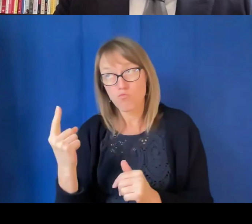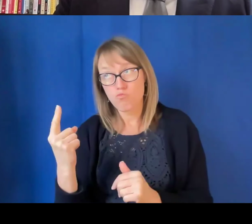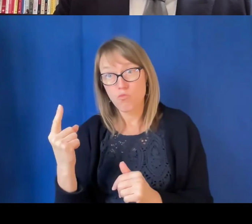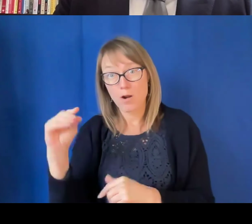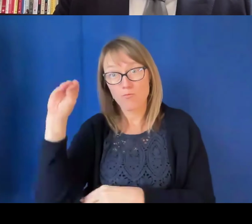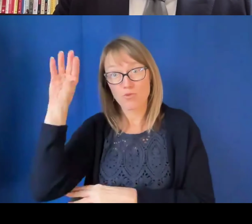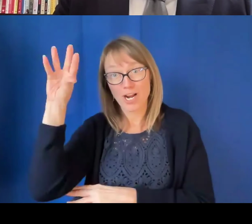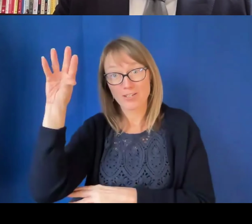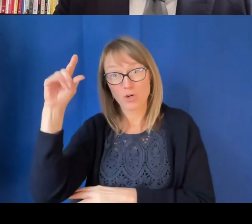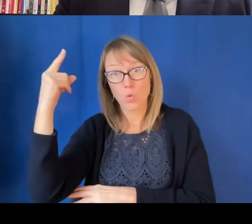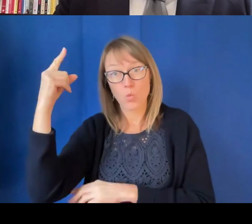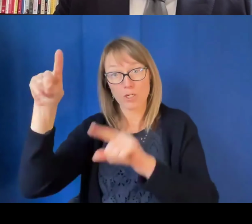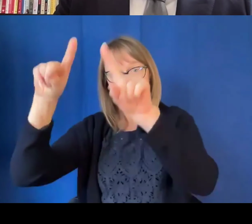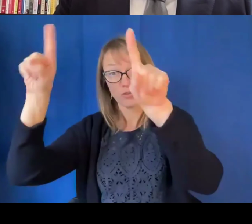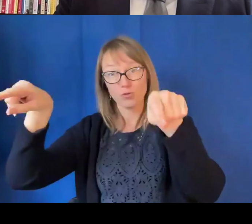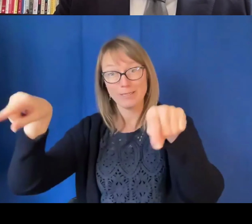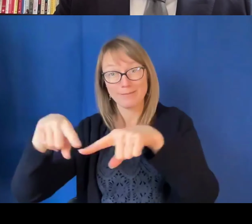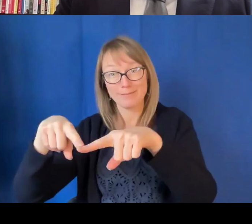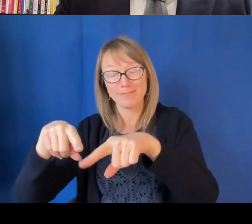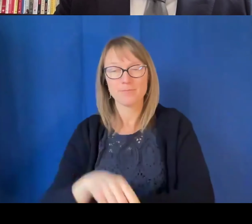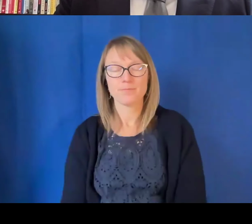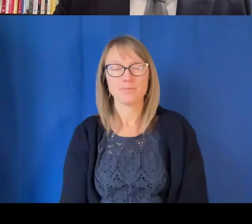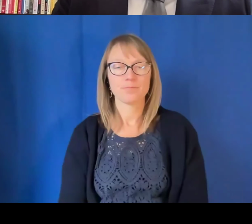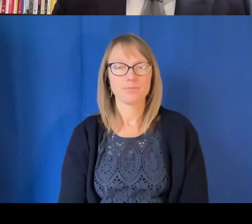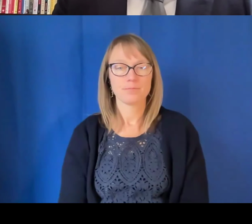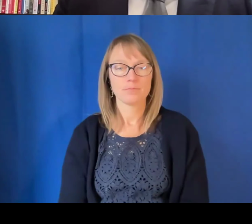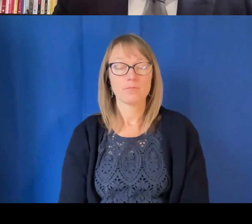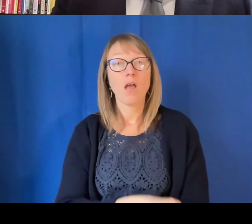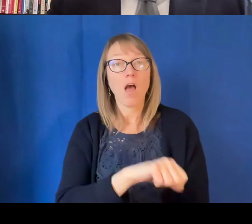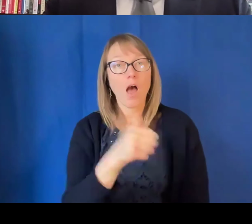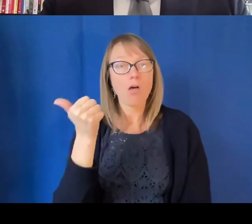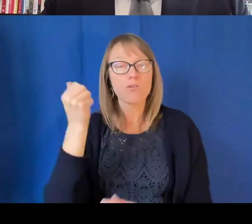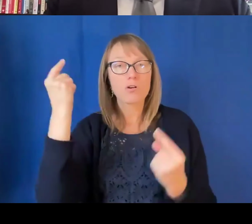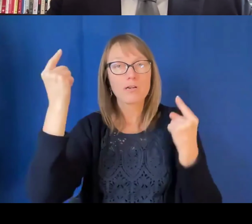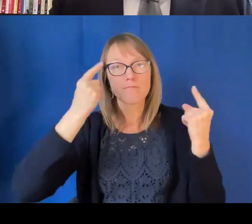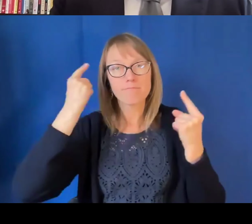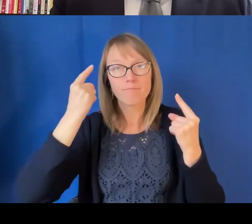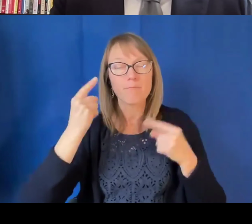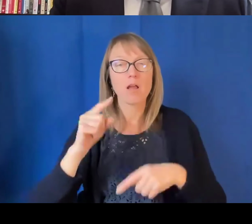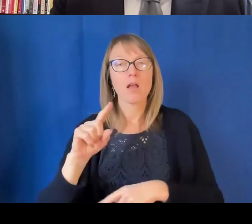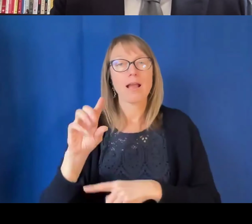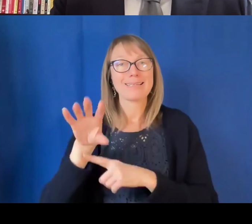and then how you set up cameras, like how the camera is positioned, what type of camera it is.